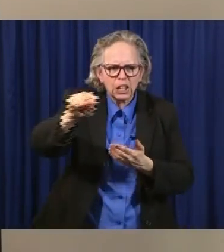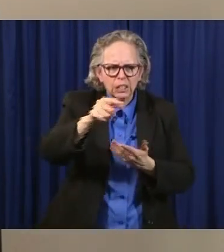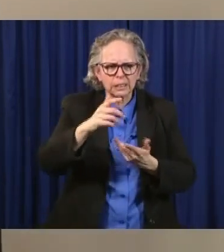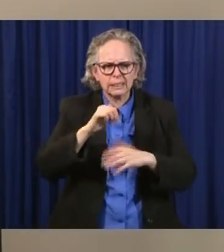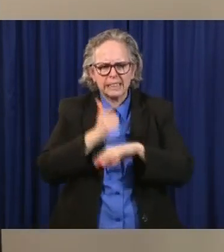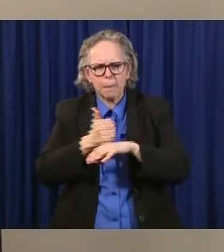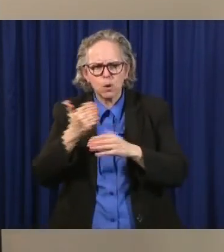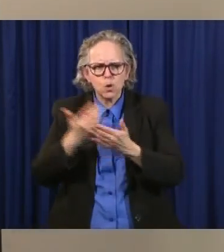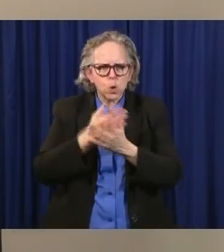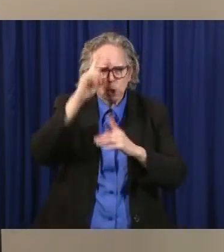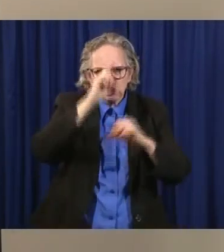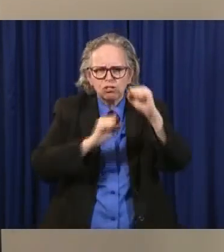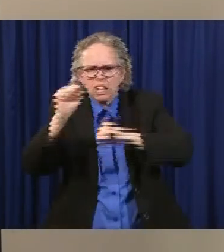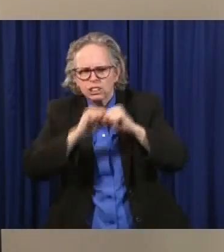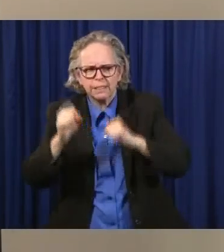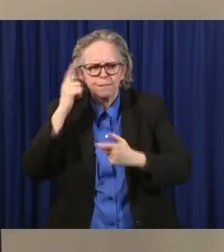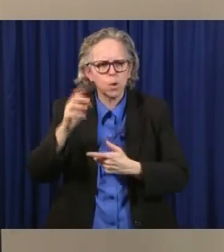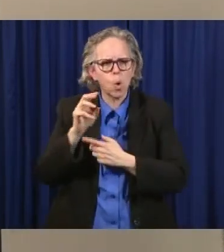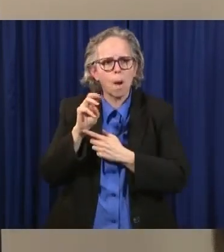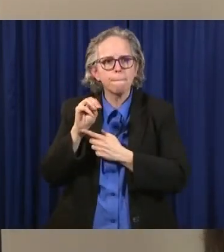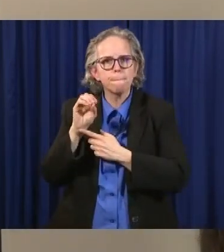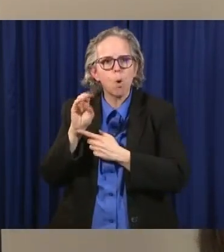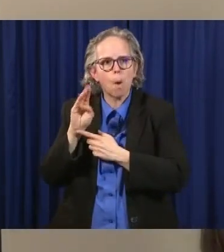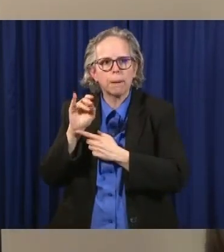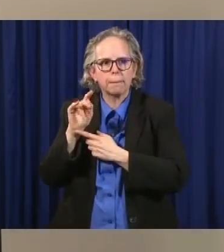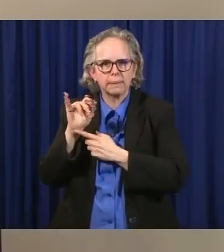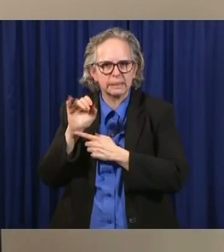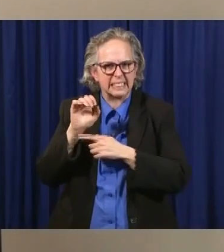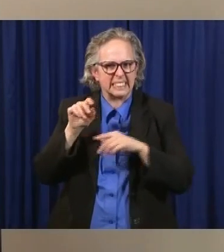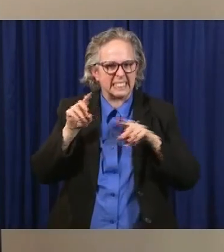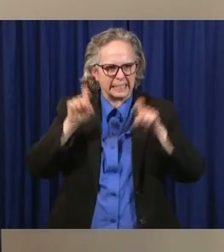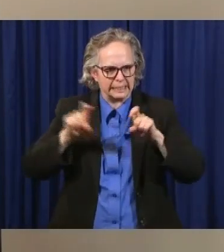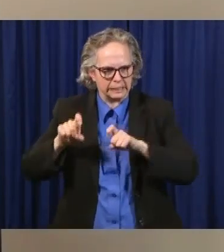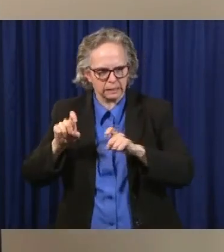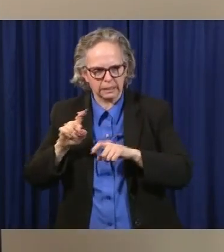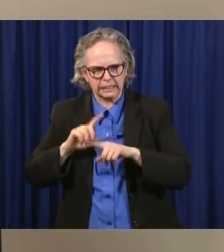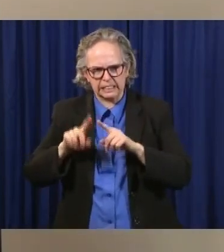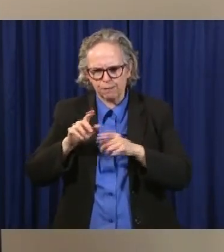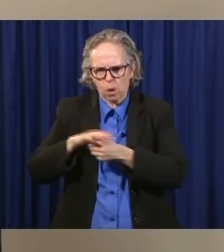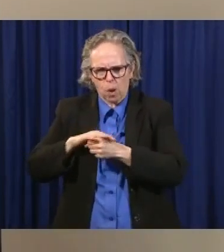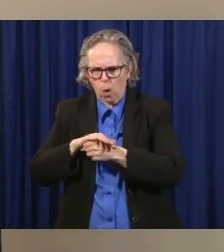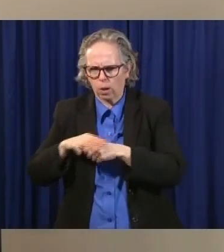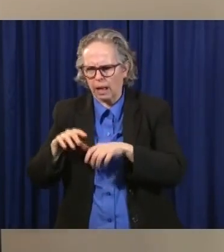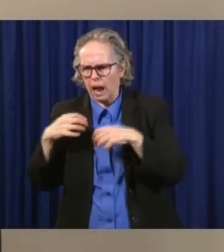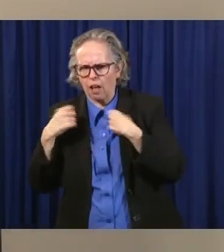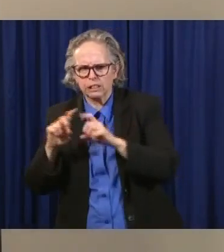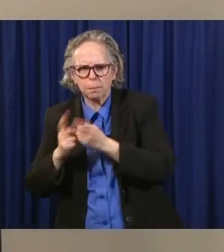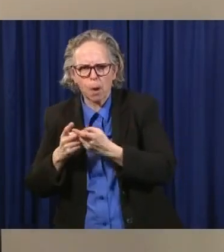TESTING, THAT WE CAN GO TO IN CENTER, BUT ALSO WE ARE WORKING ON NEW STRATEGIES OF MOBILE